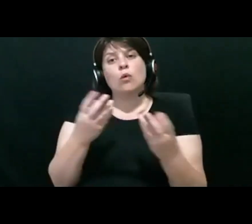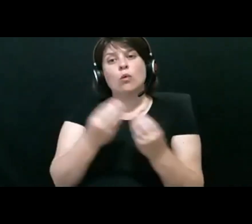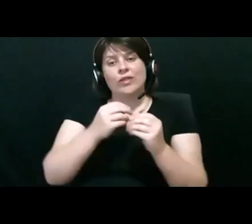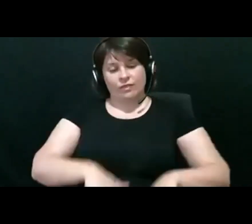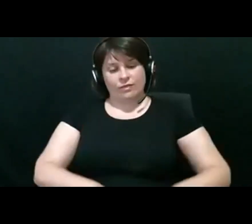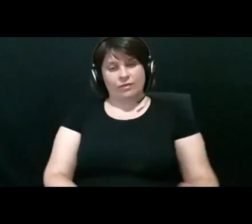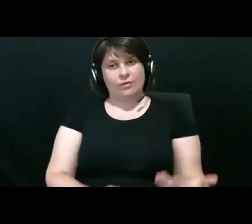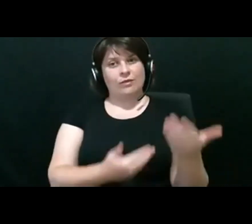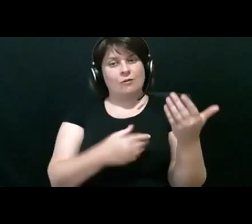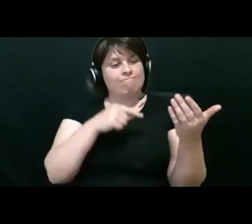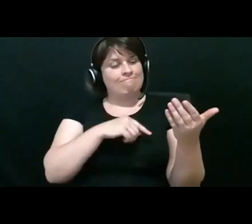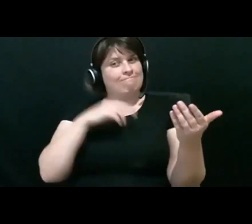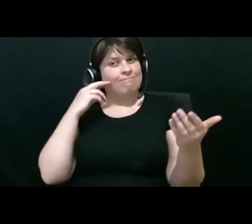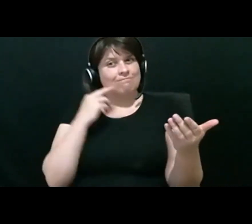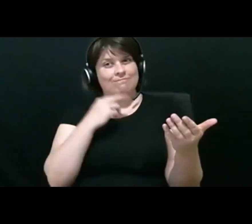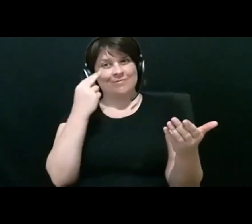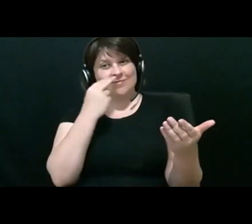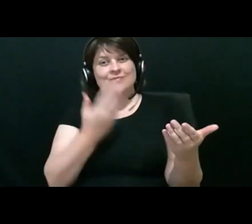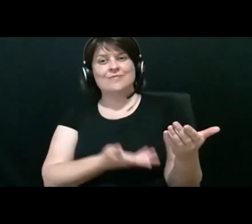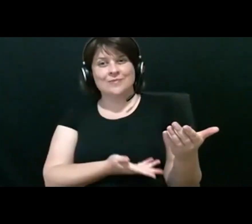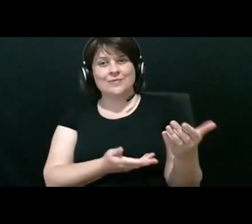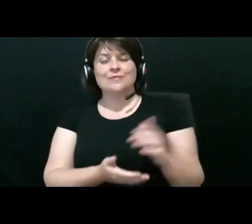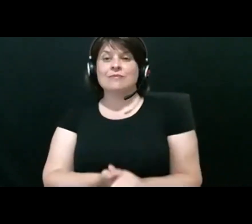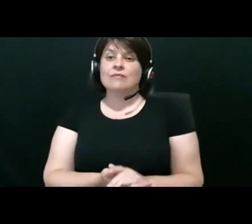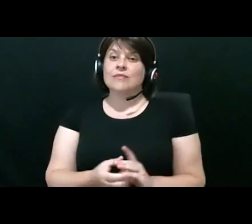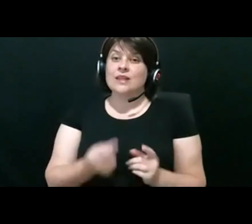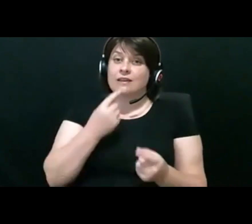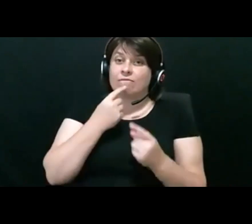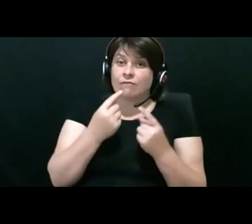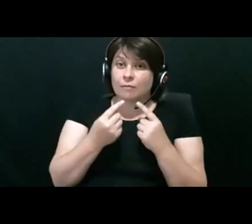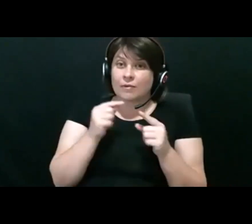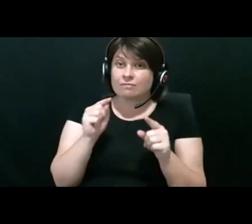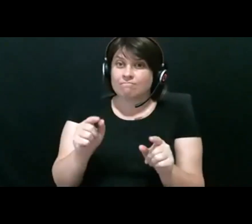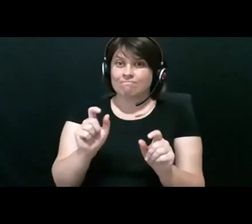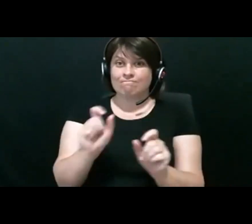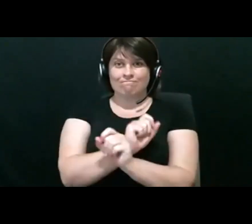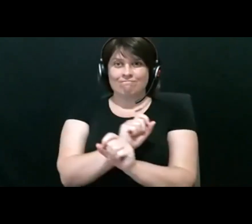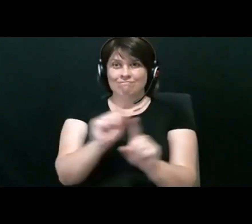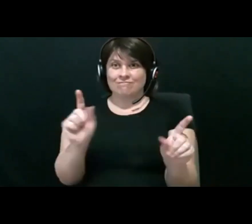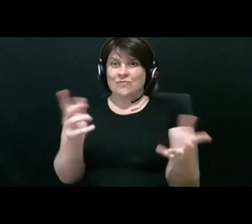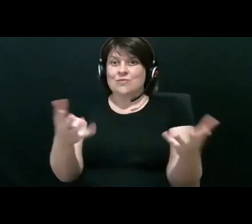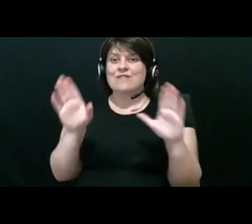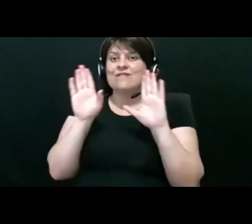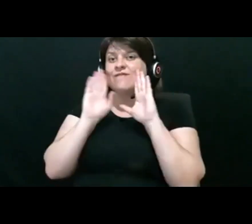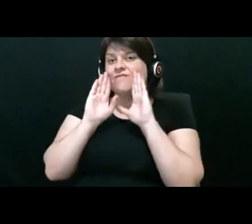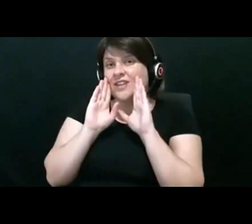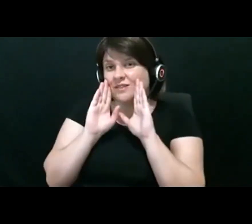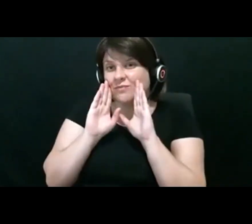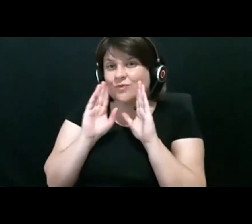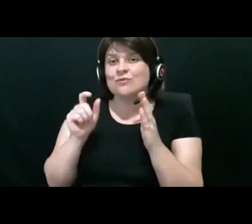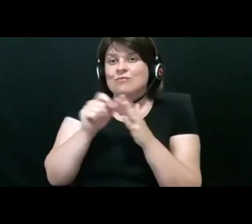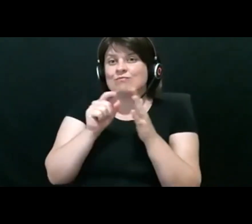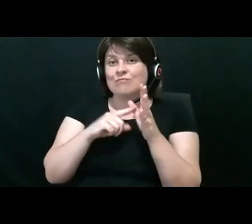deafblindness. The details of that should be released on our Facebook page and the details will